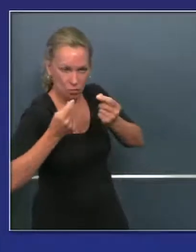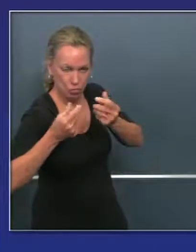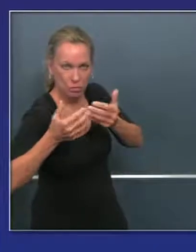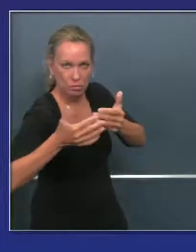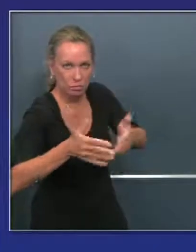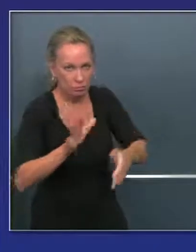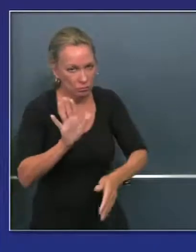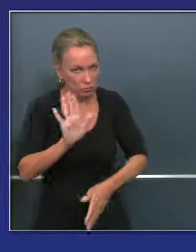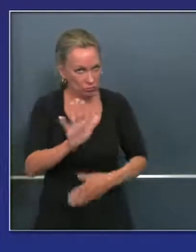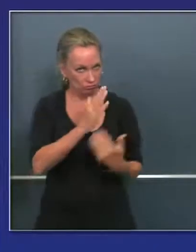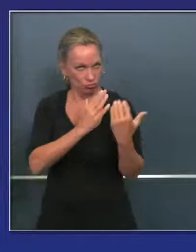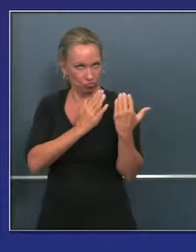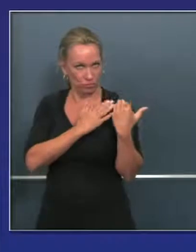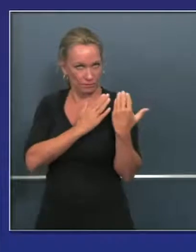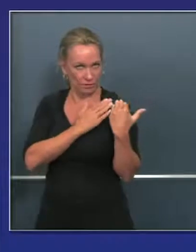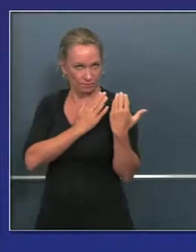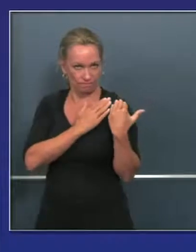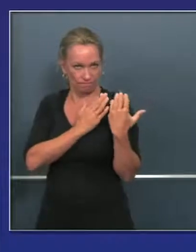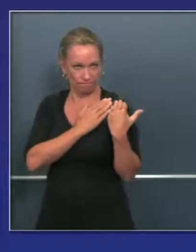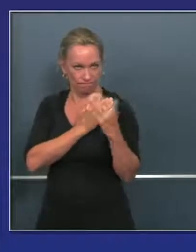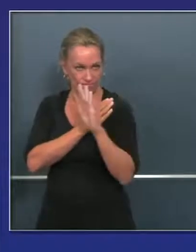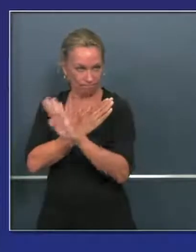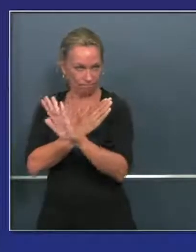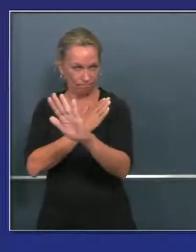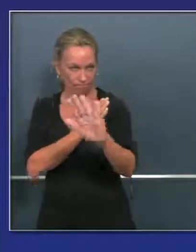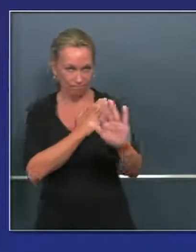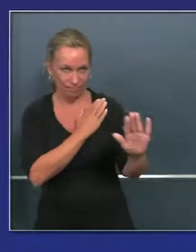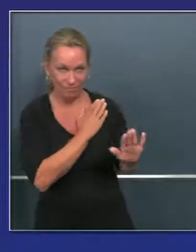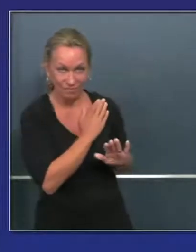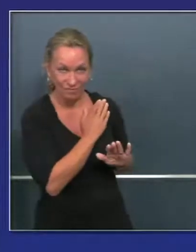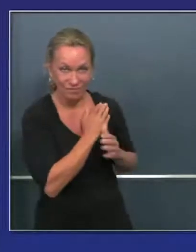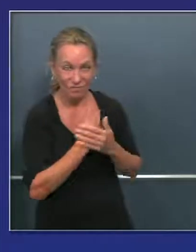dashboard and we're making that dashboard public we announced last week some of the